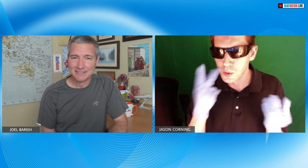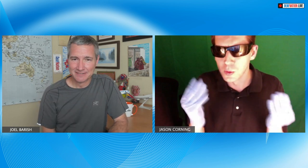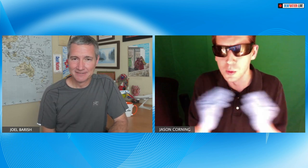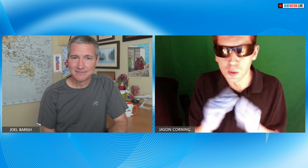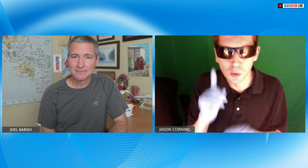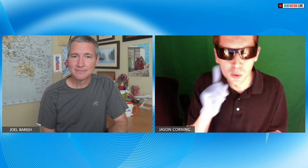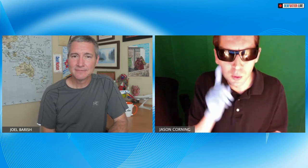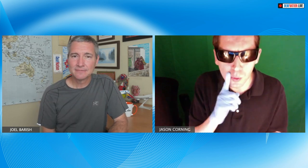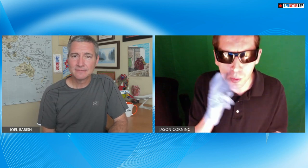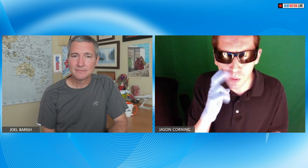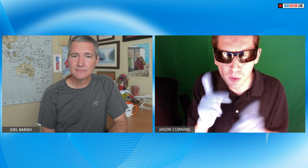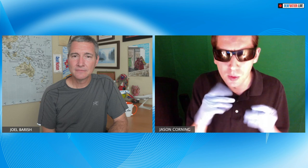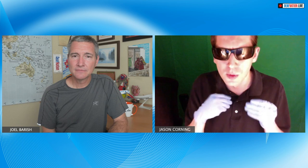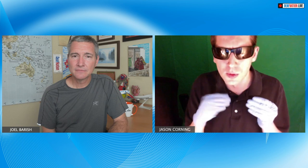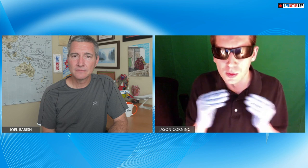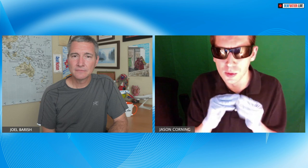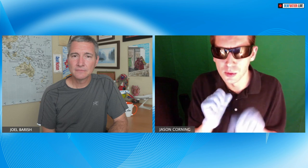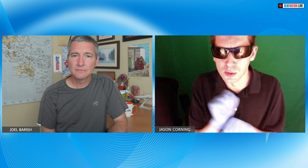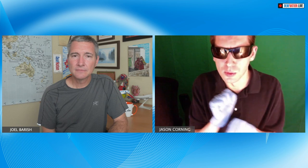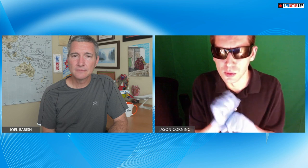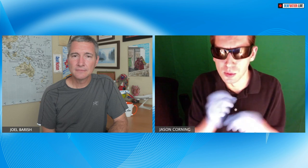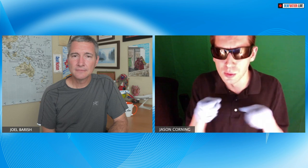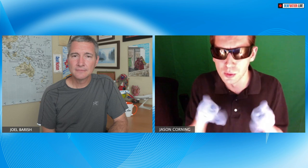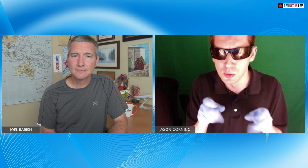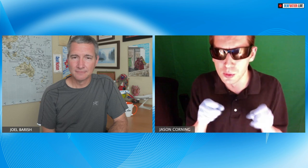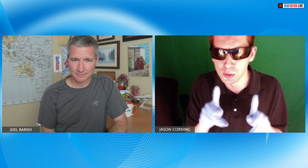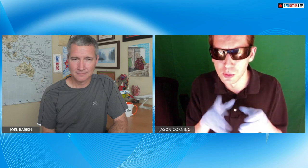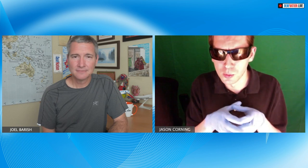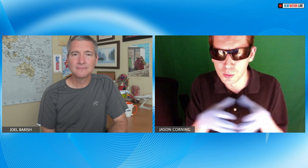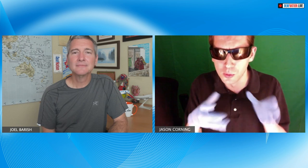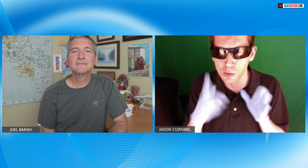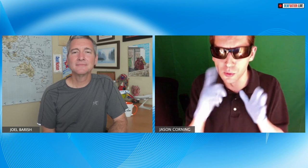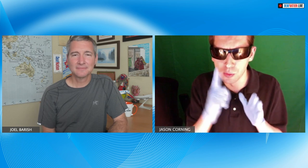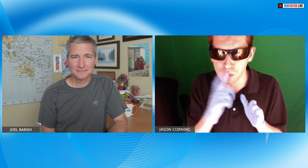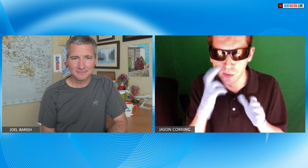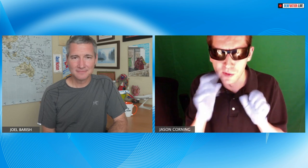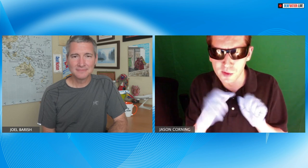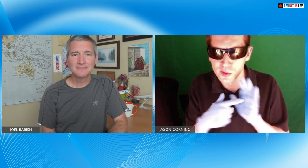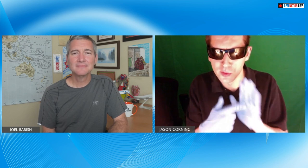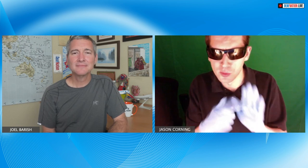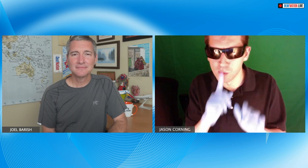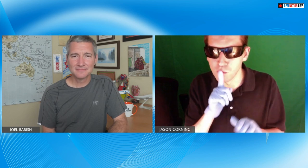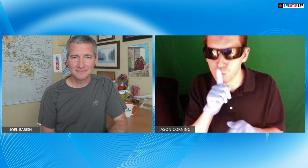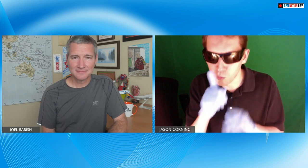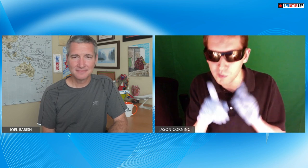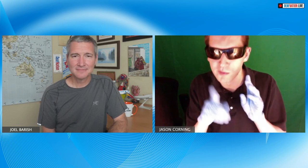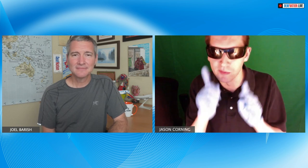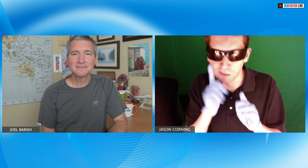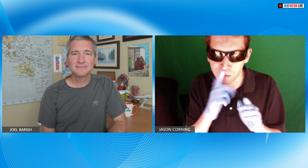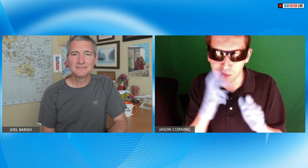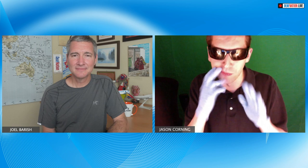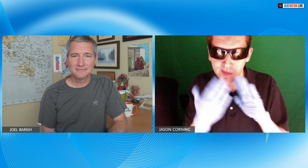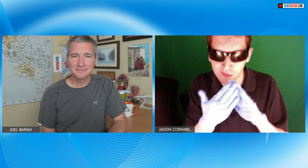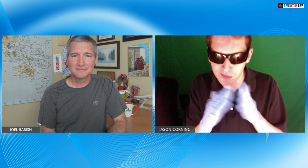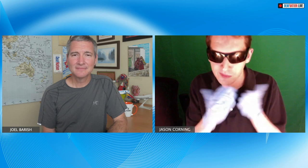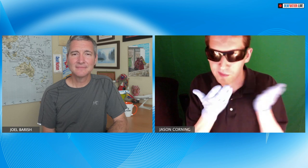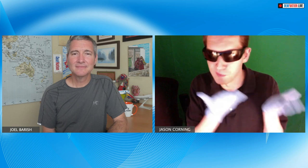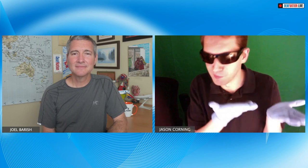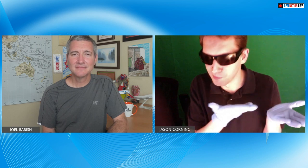see more DeafBlind taking more work opportunity, deafblind can show their real selves in the community